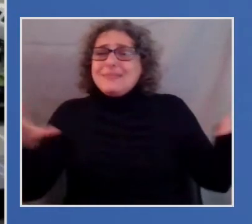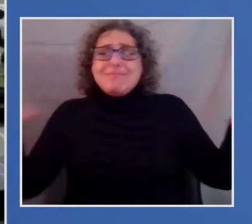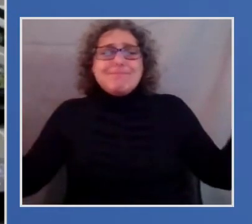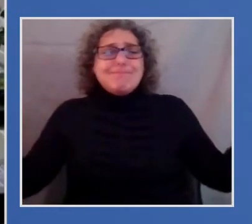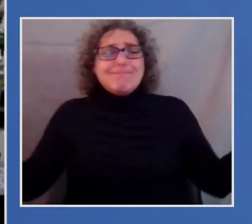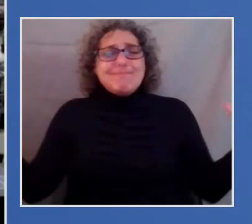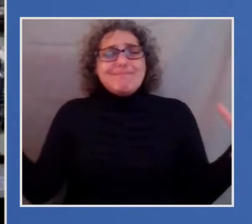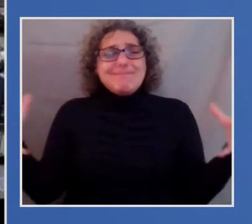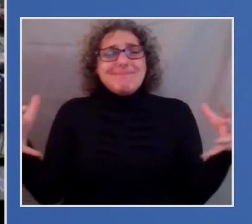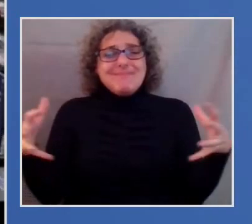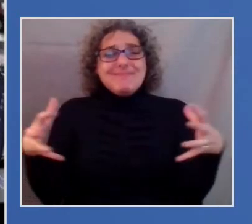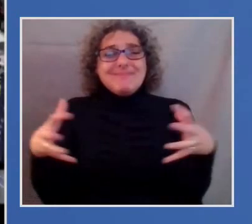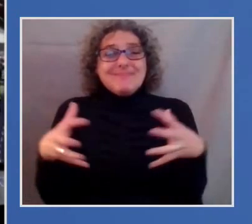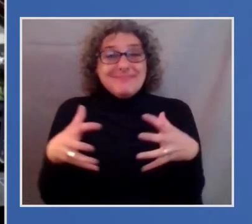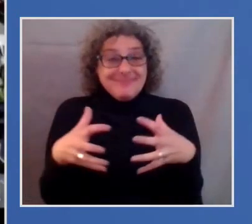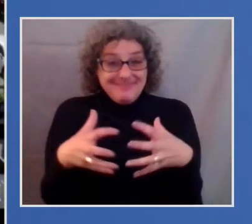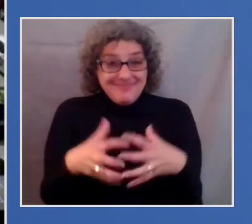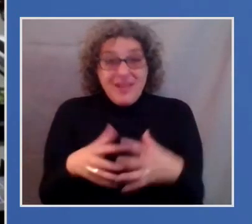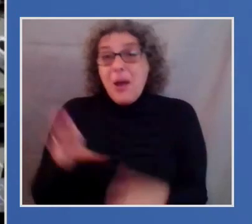THEY ARE NOT GOING TO BE